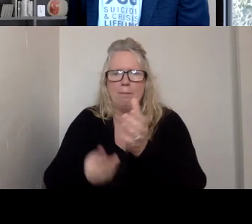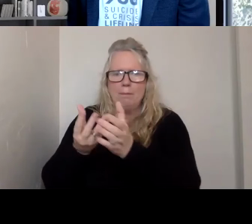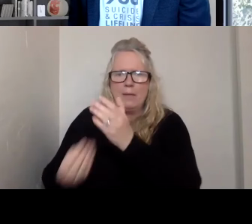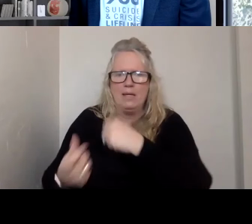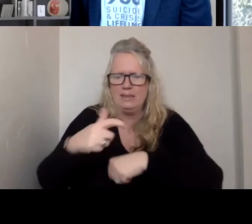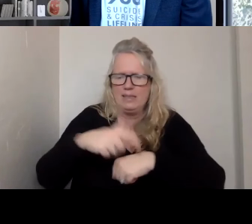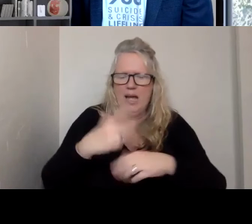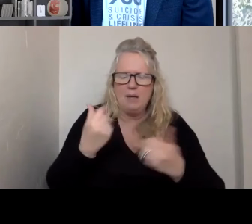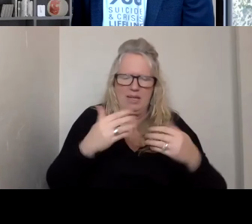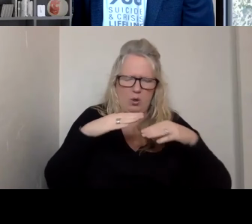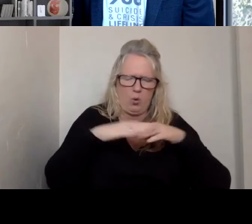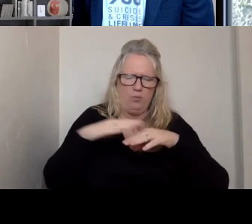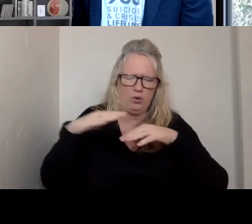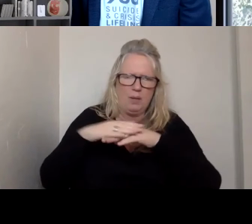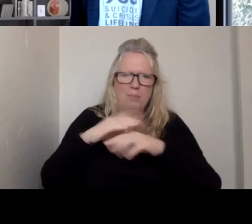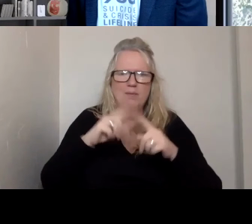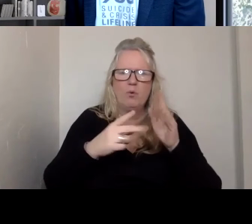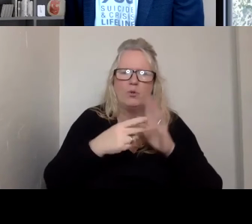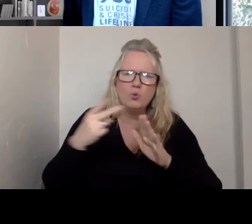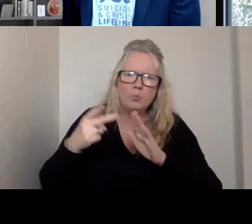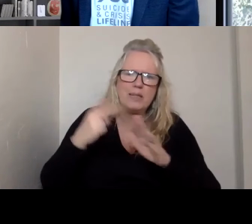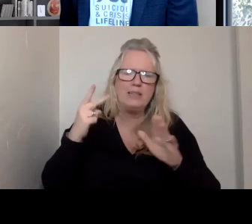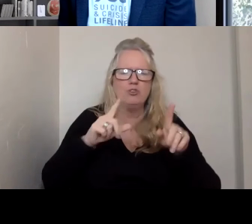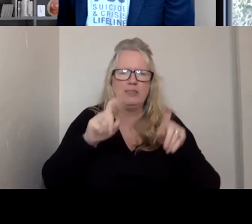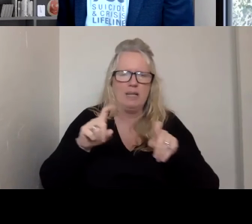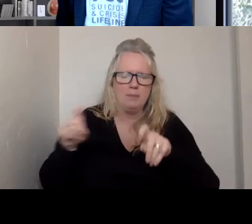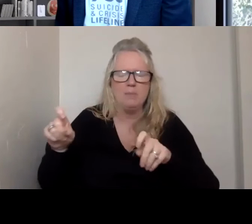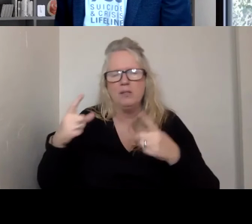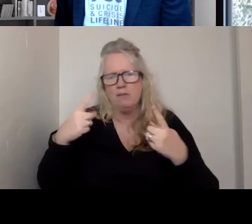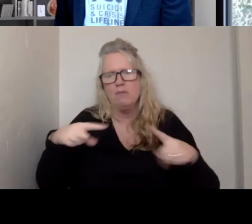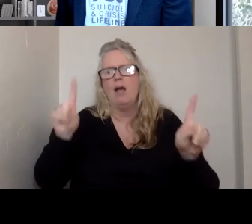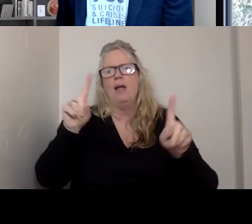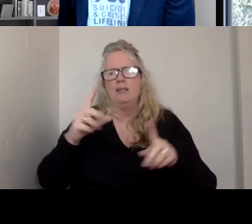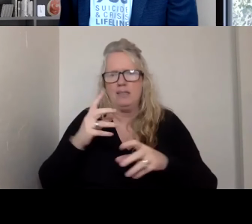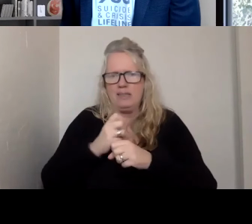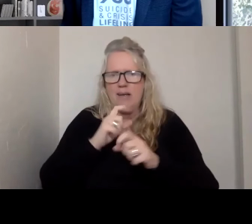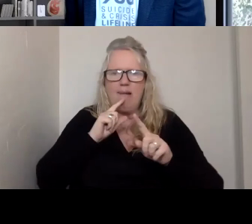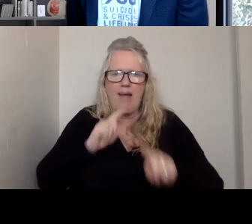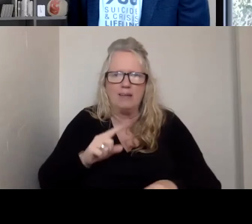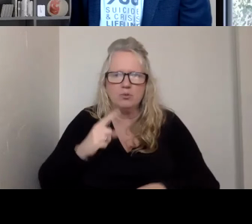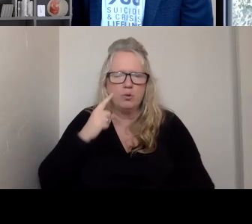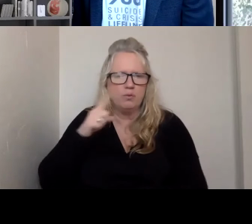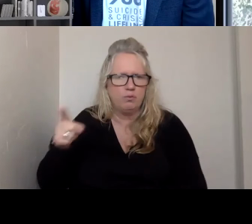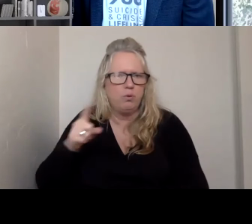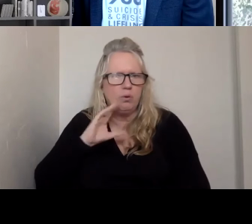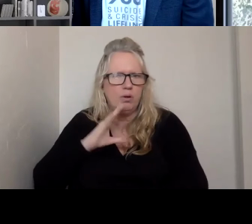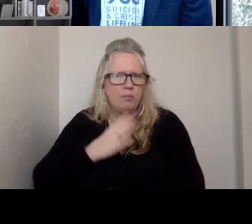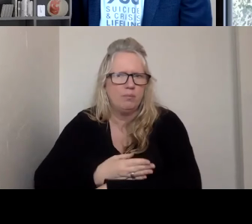SOME DUPLICATION IN TESTING AS WELL BEFORE WE WERE ABLE TO GET AN ANSWER FOR HER AND THAT WAS DIFFICULT.